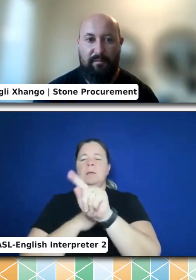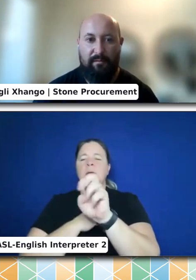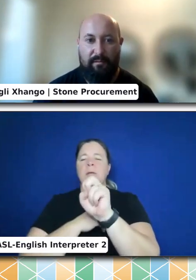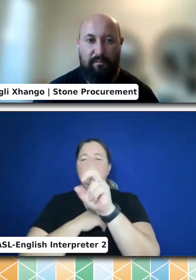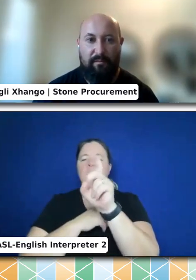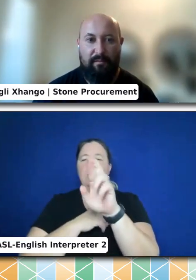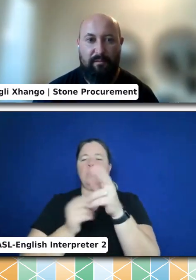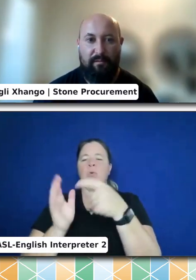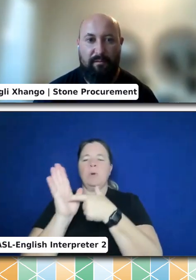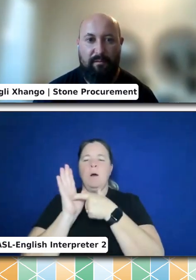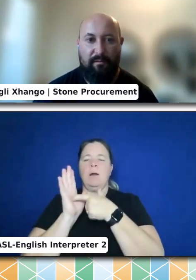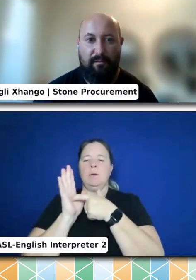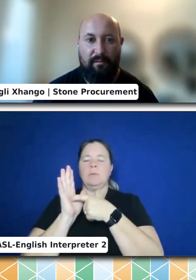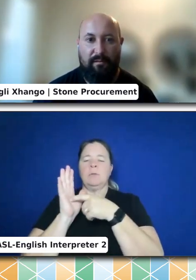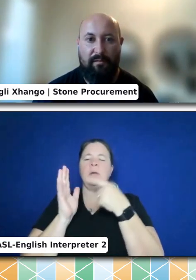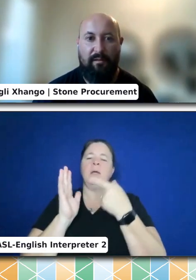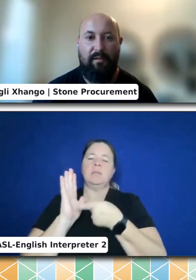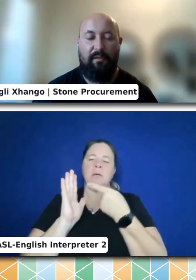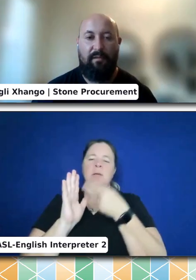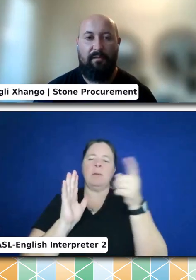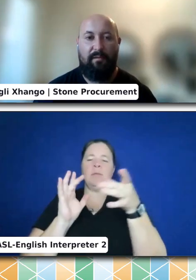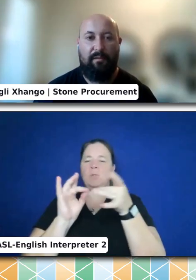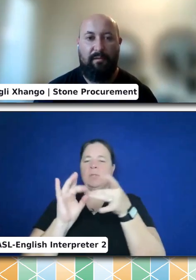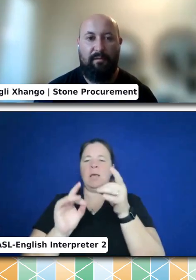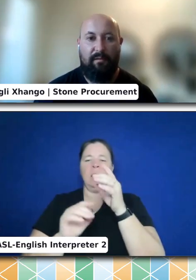Tender requires. Sometimes they will say.